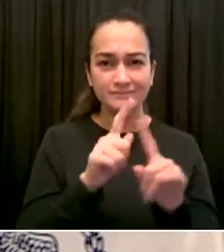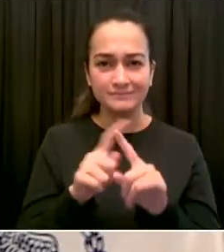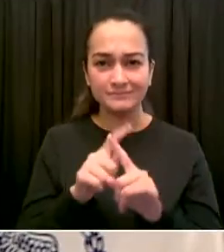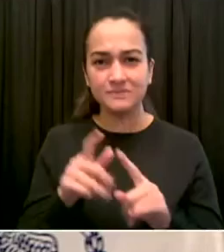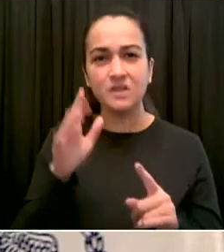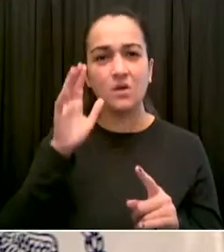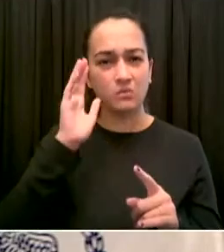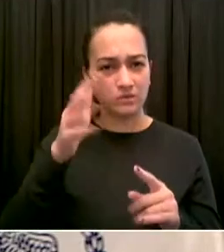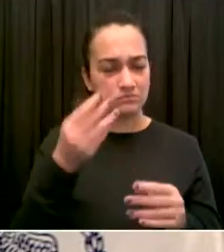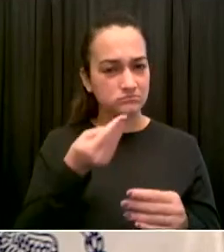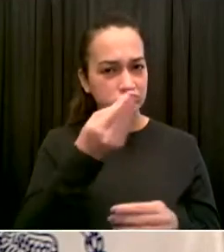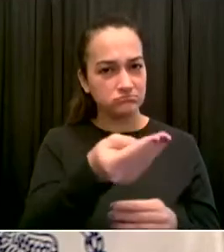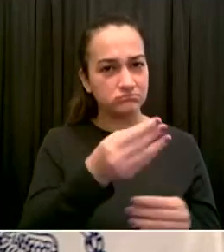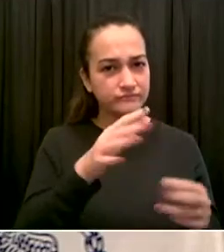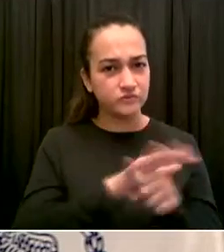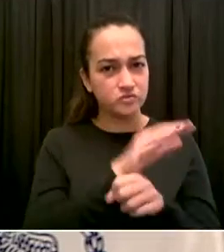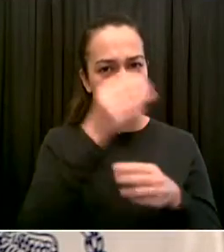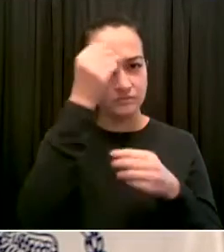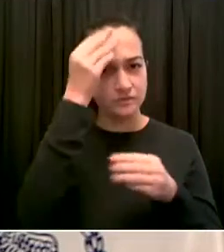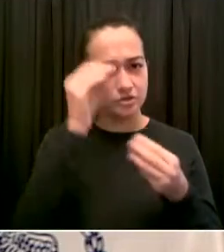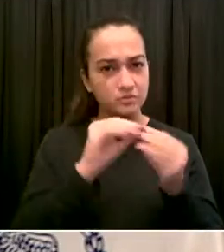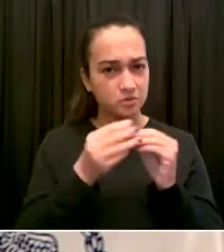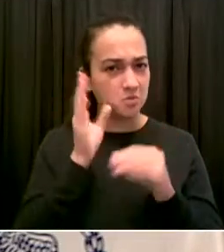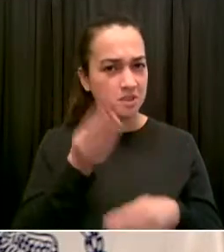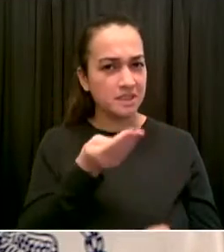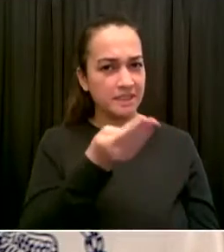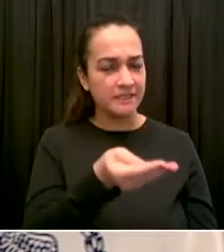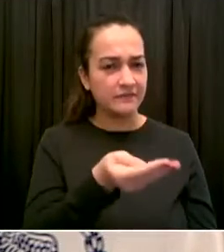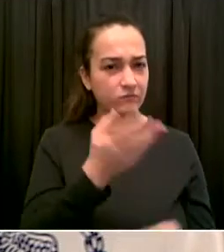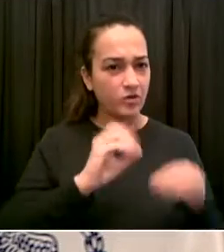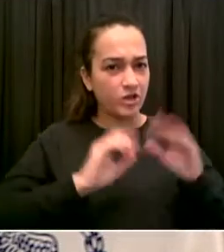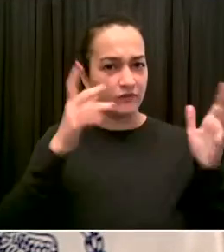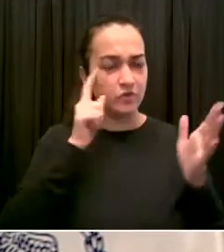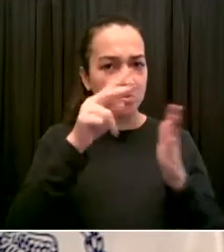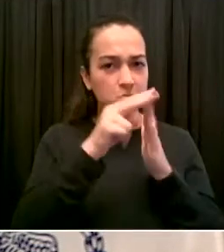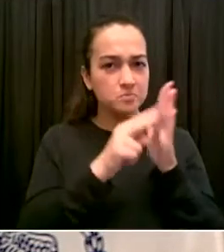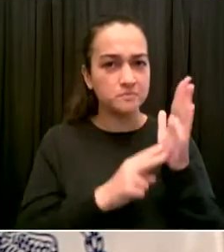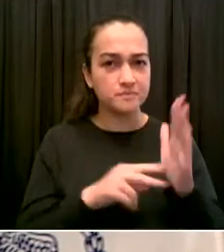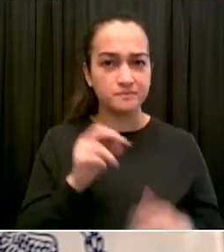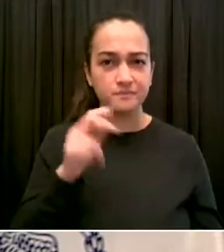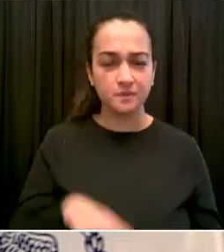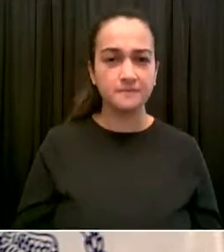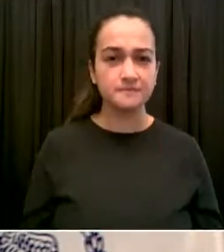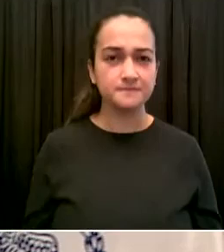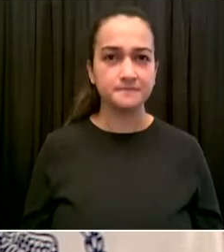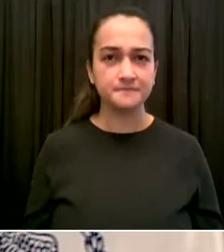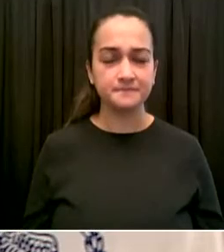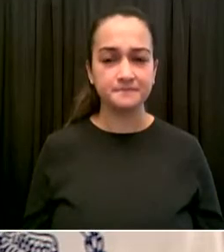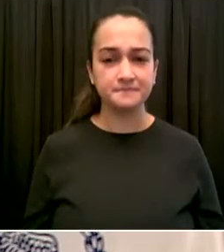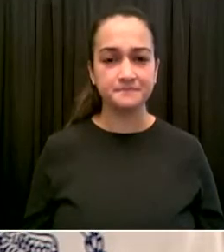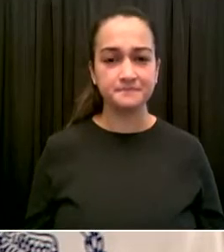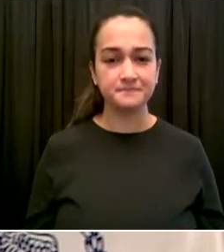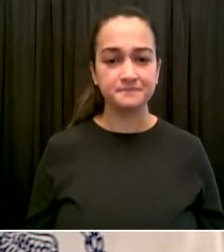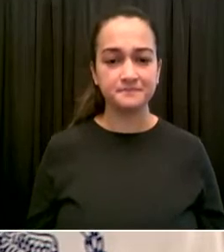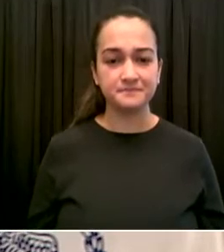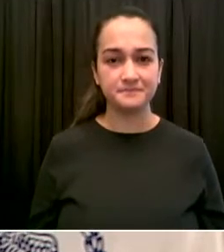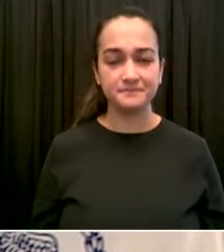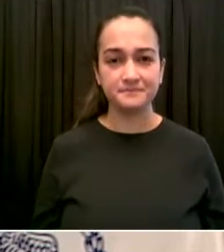HAPPENING AT OUR SCHOOLS, AND THAT THE CHARTER SCHOOLS, AND